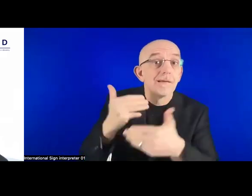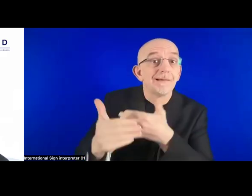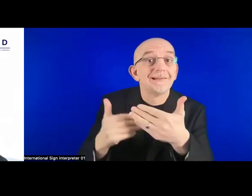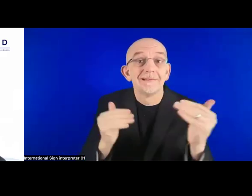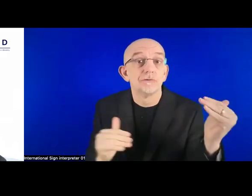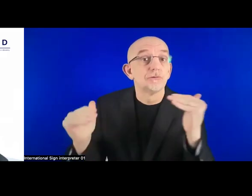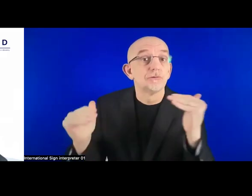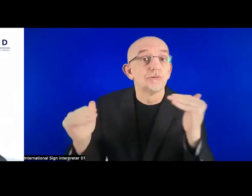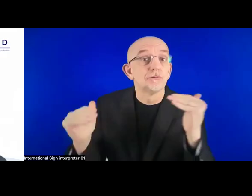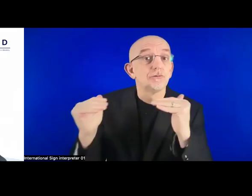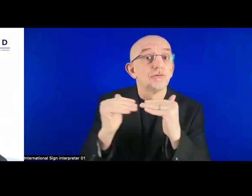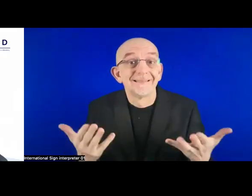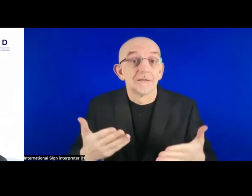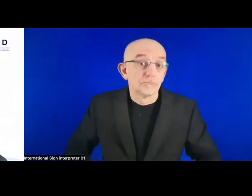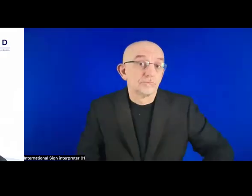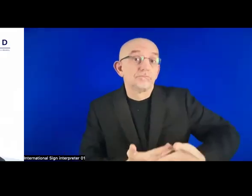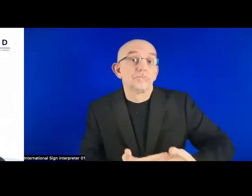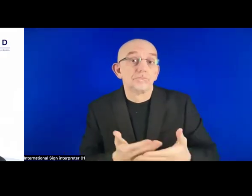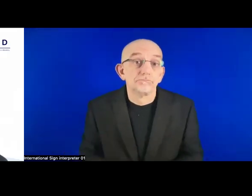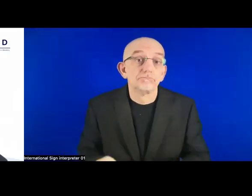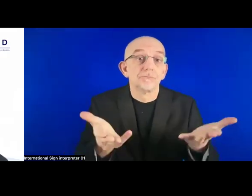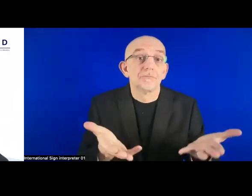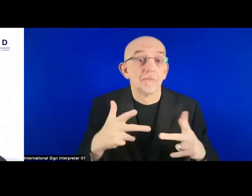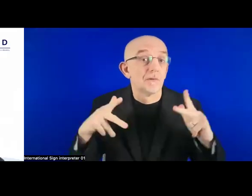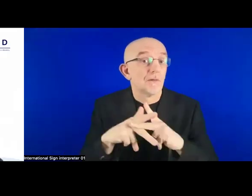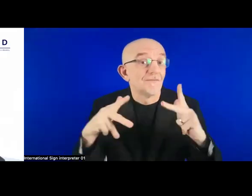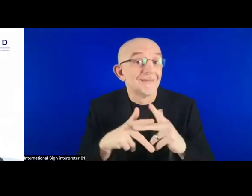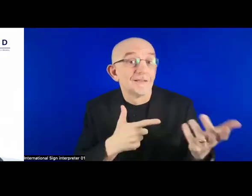rights in crisis, threats to the rule of law and democracy. Also interested in